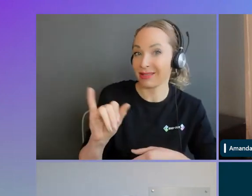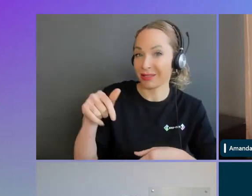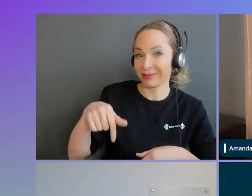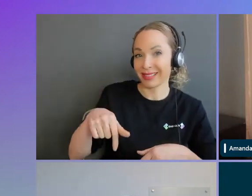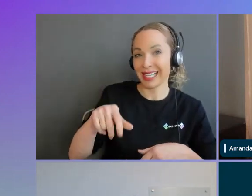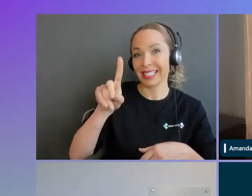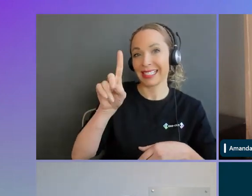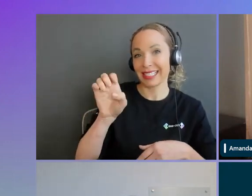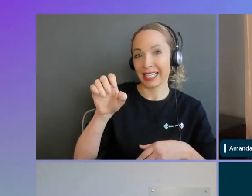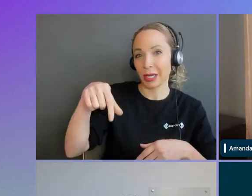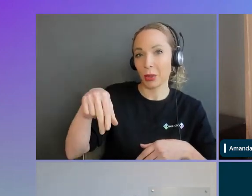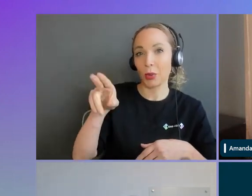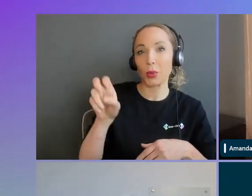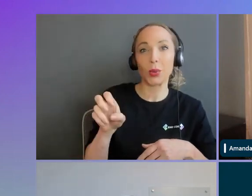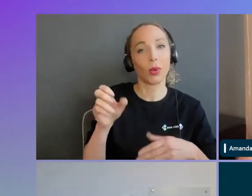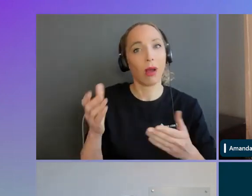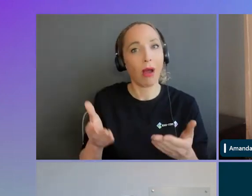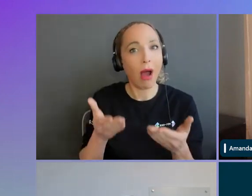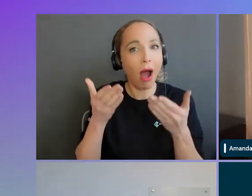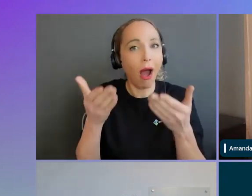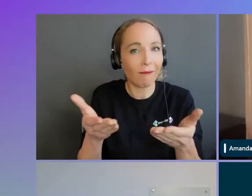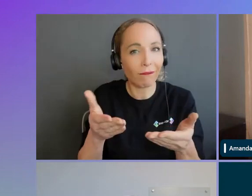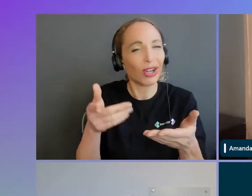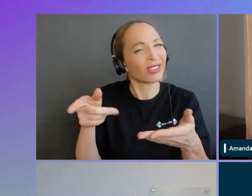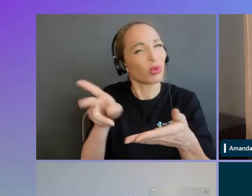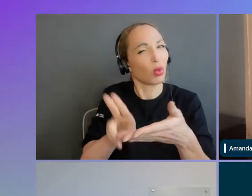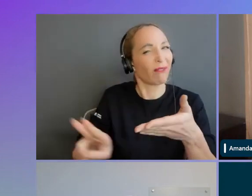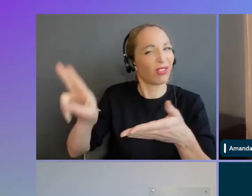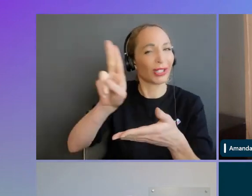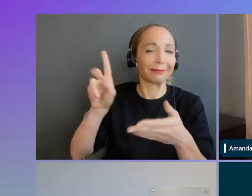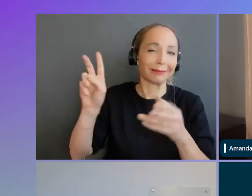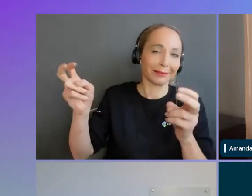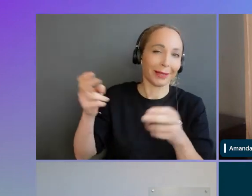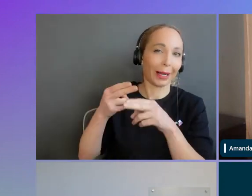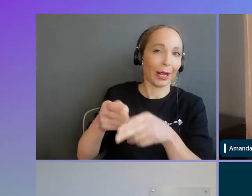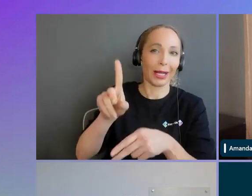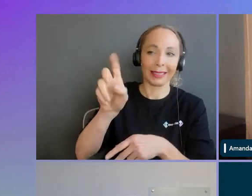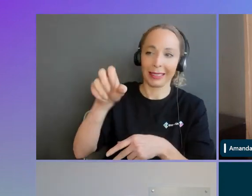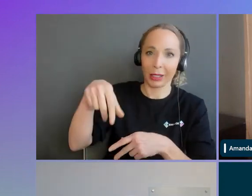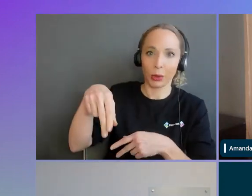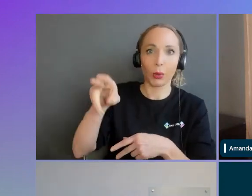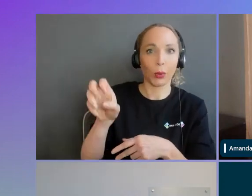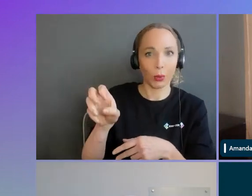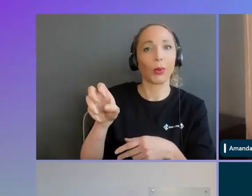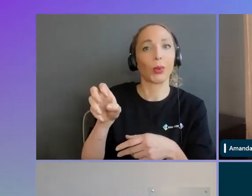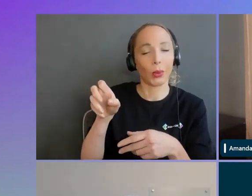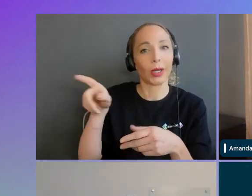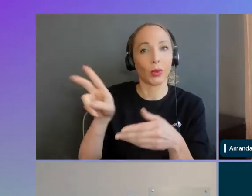University offers courses to that cover a wide range of those topics related to accessibility. And I know that you're the